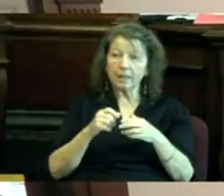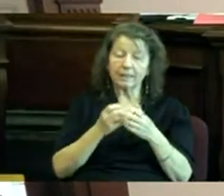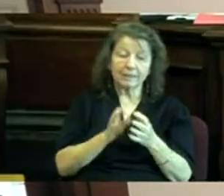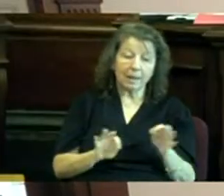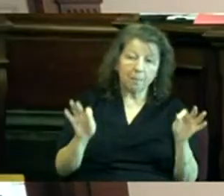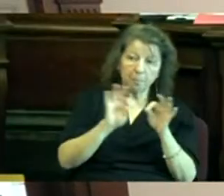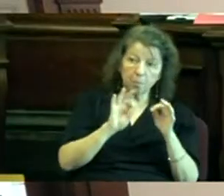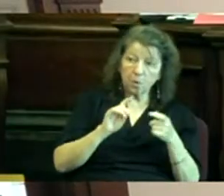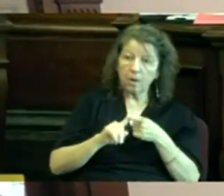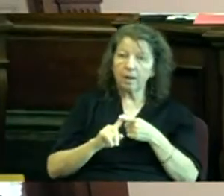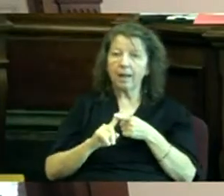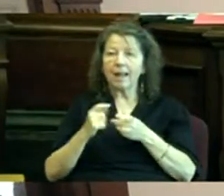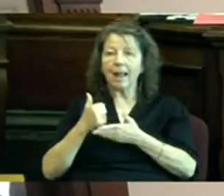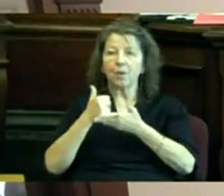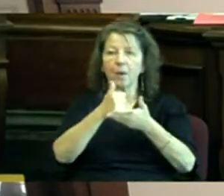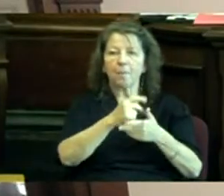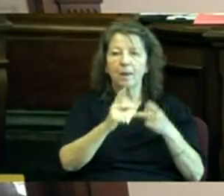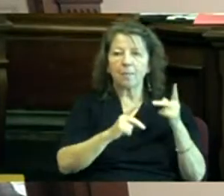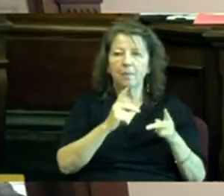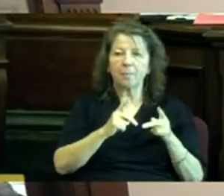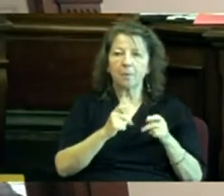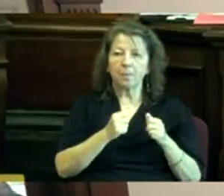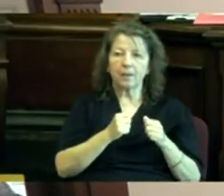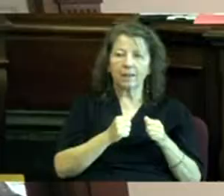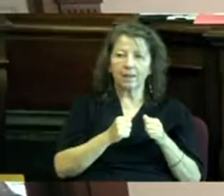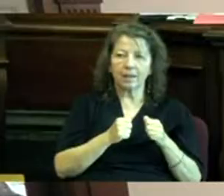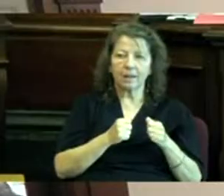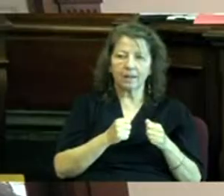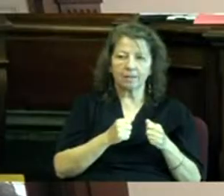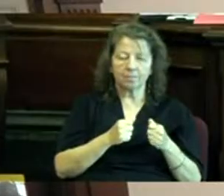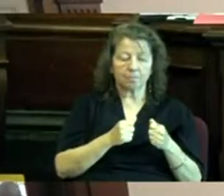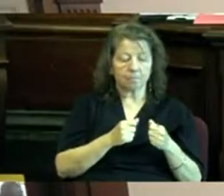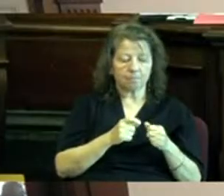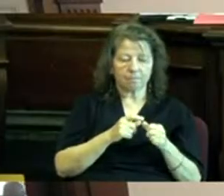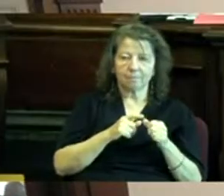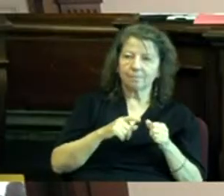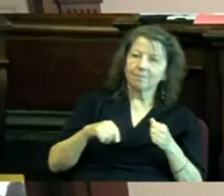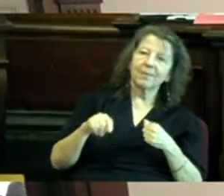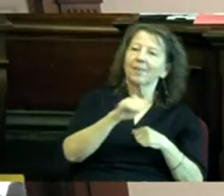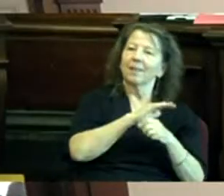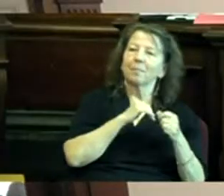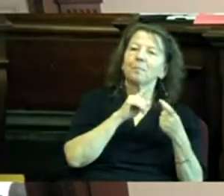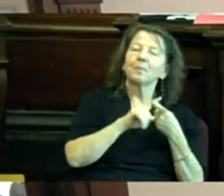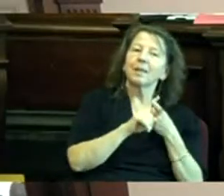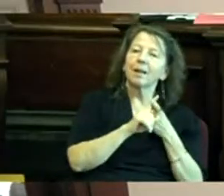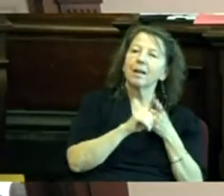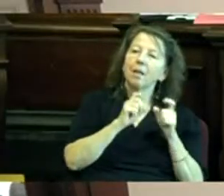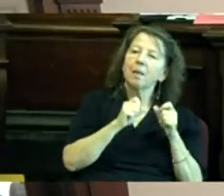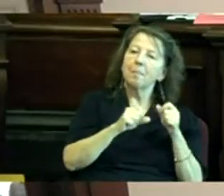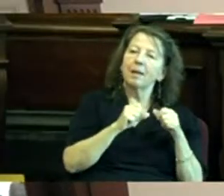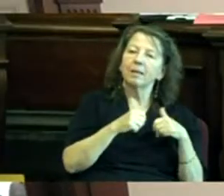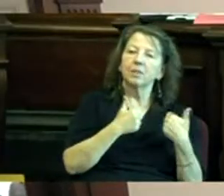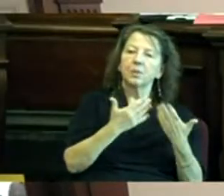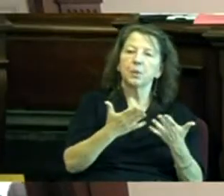very important to me. And in addition, that the healthiness